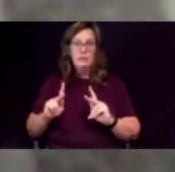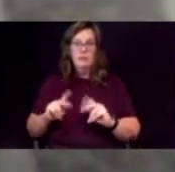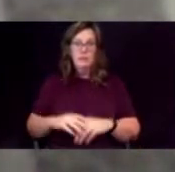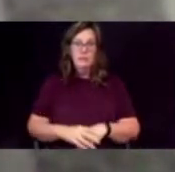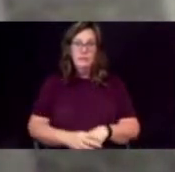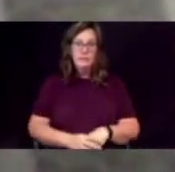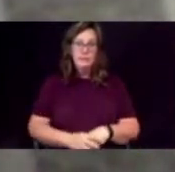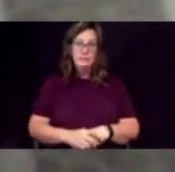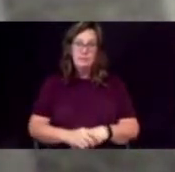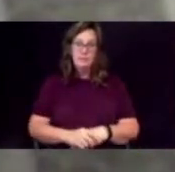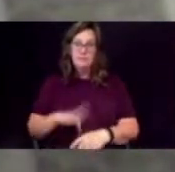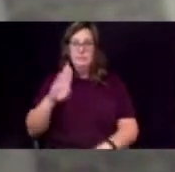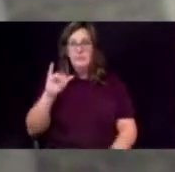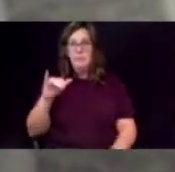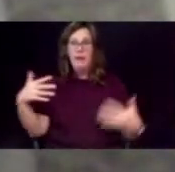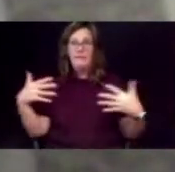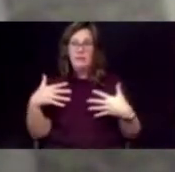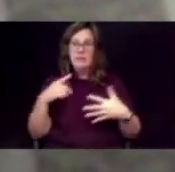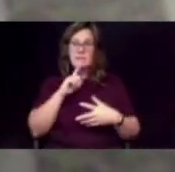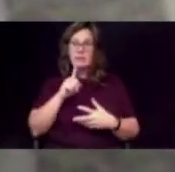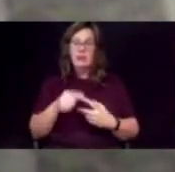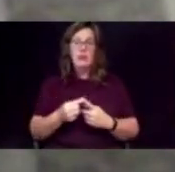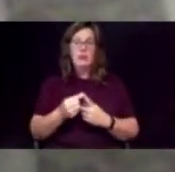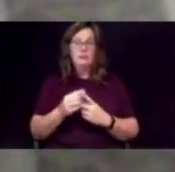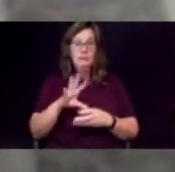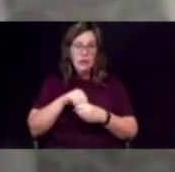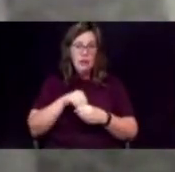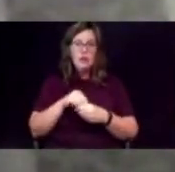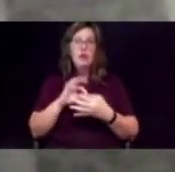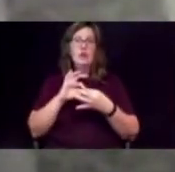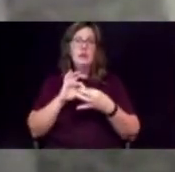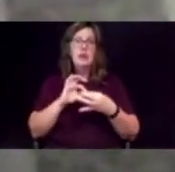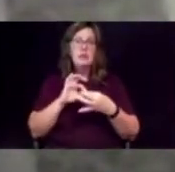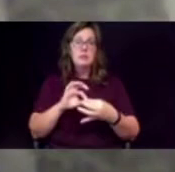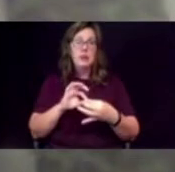um different gender people versus if their relationships with same gender people just